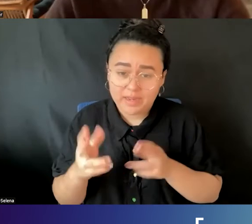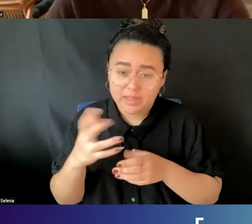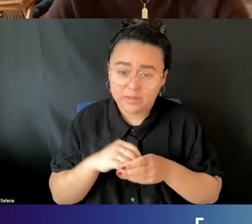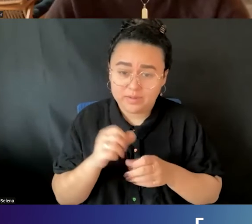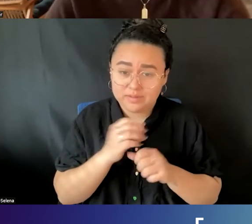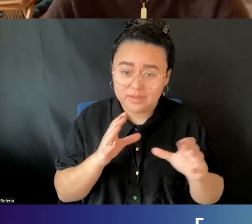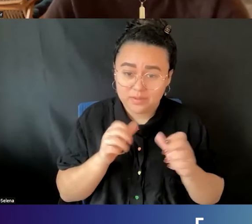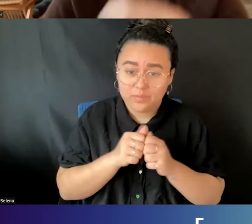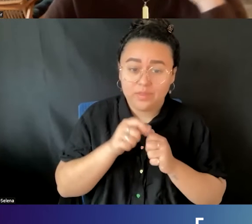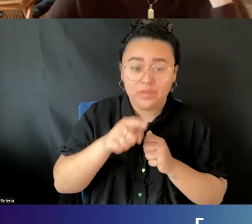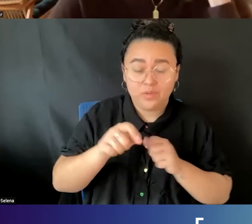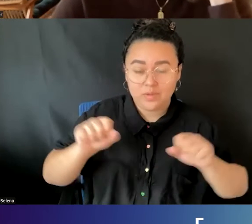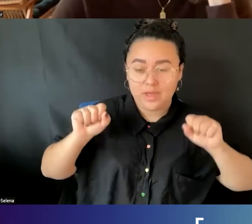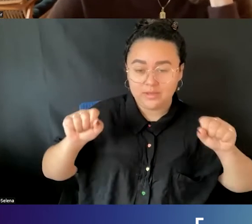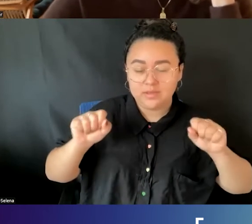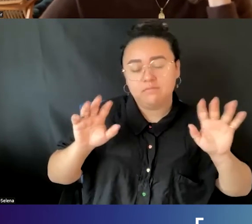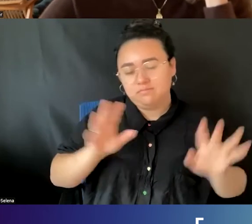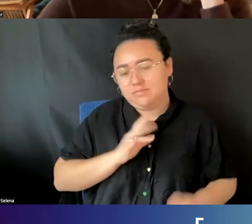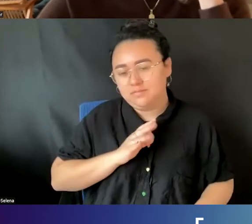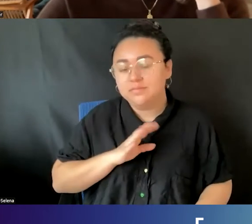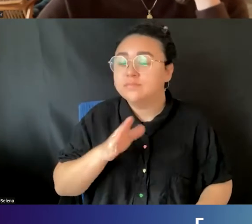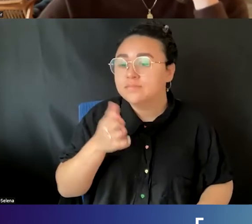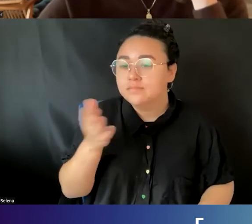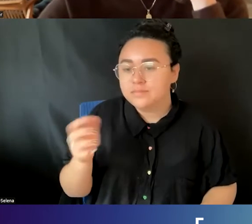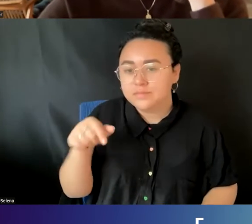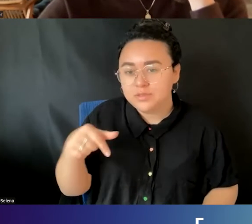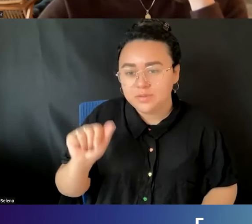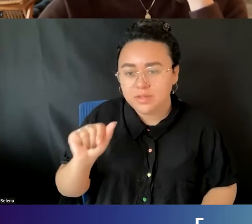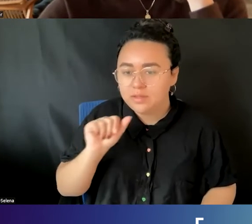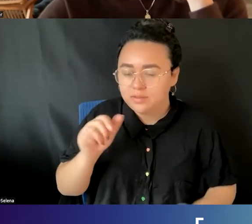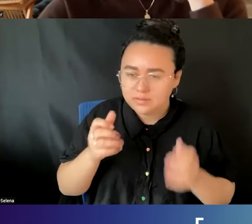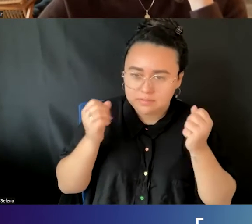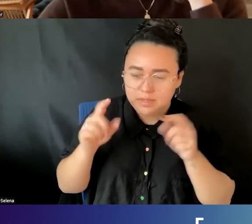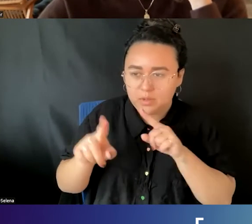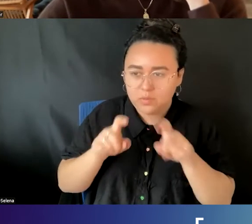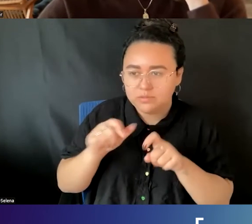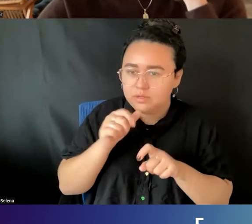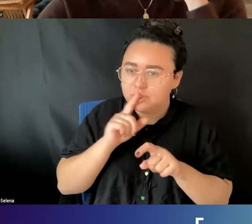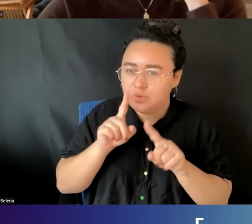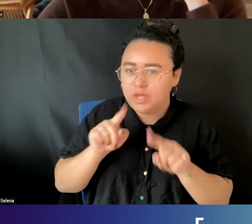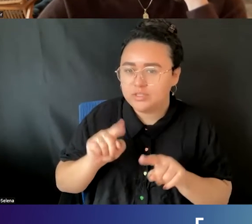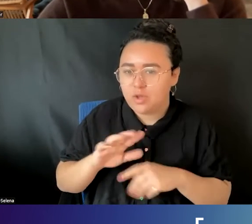So let's go let's go to the Q&A. There's a lot of questions. I don't know that will get to all of them. But let's start and I wanted to start with the first question